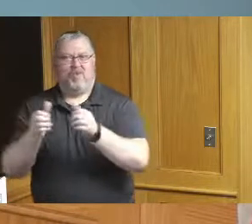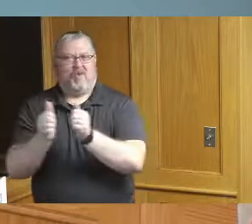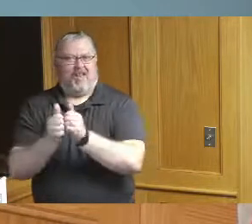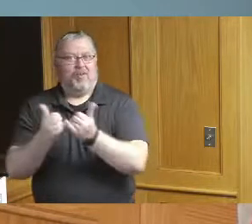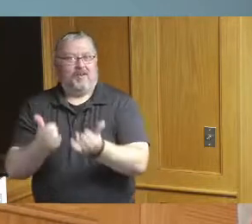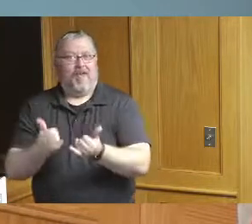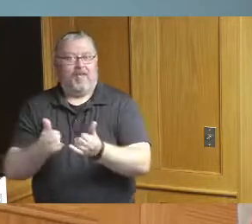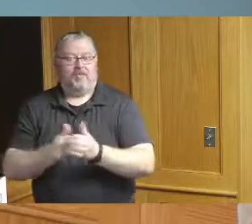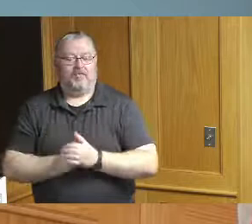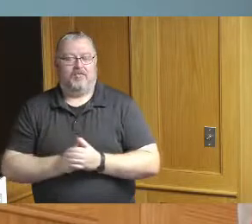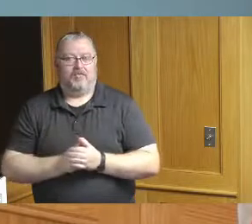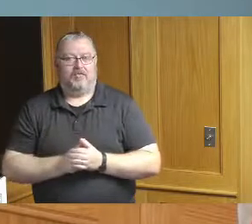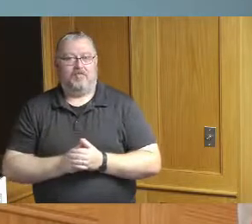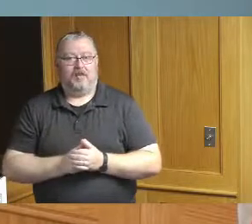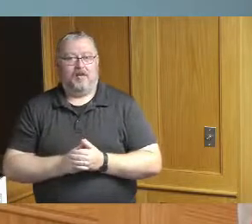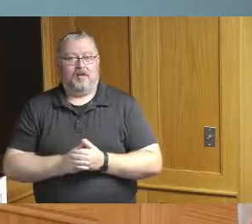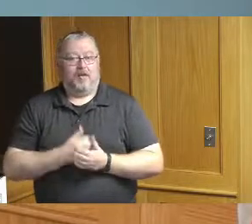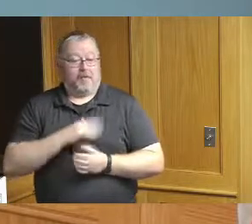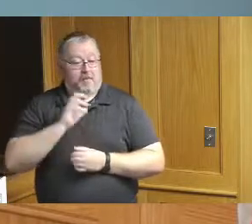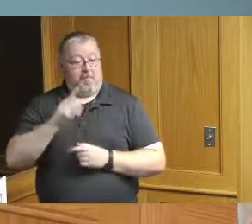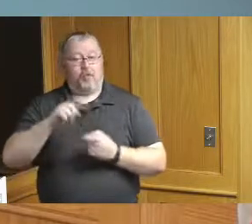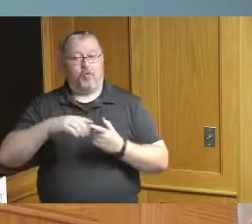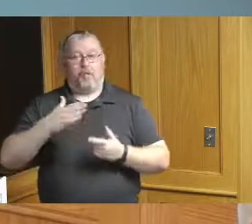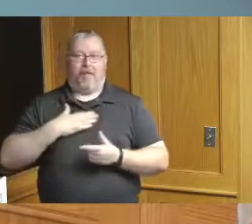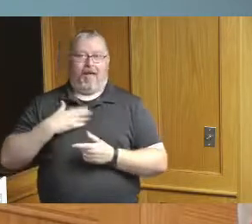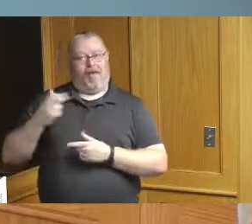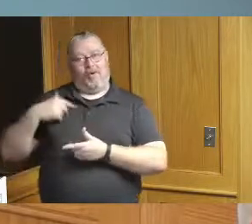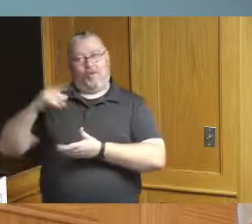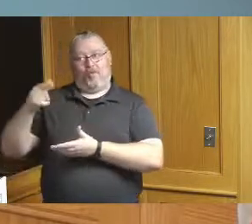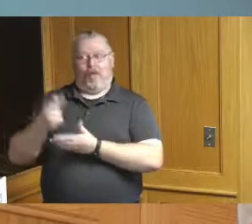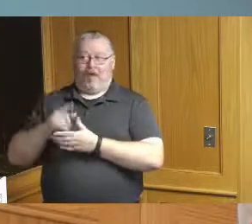uh when you know when i go back to my alma mater it's you know the junior high and the